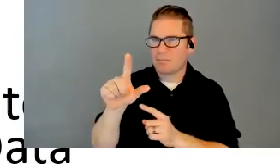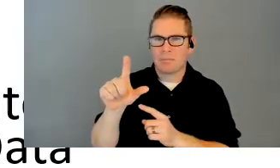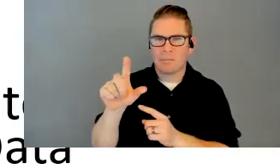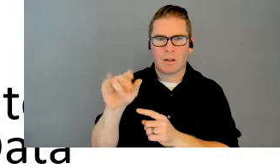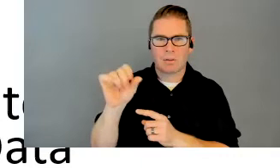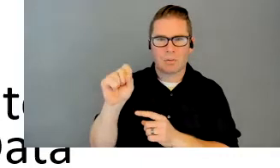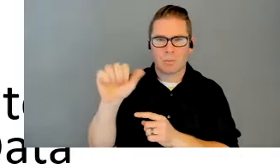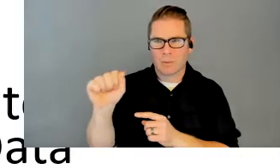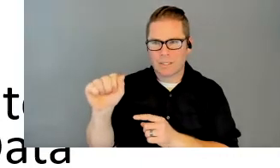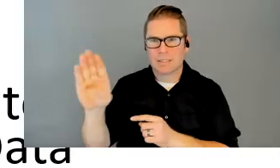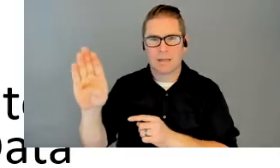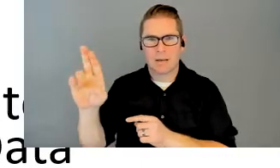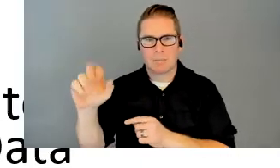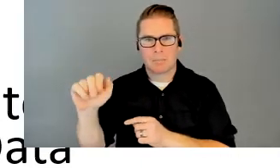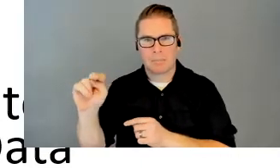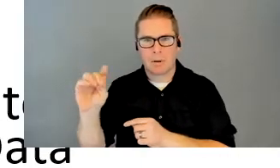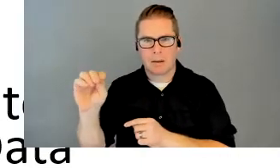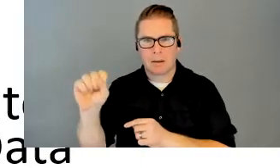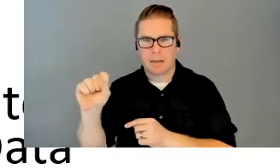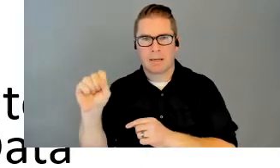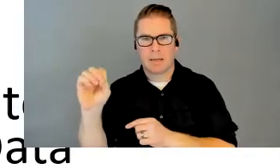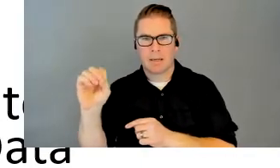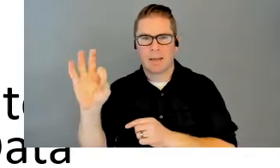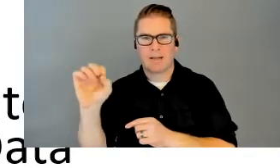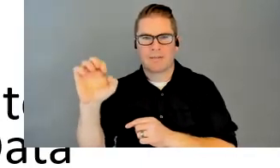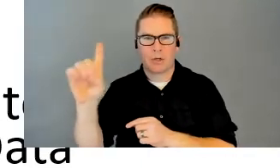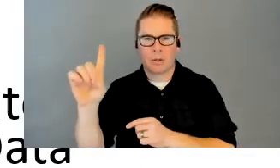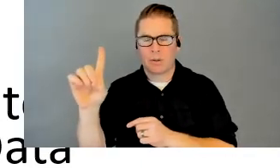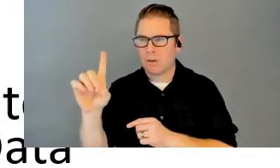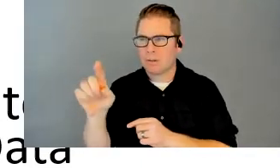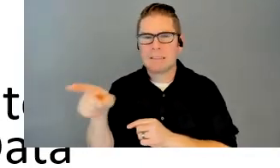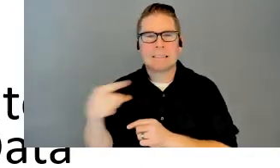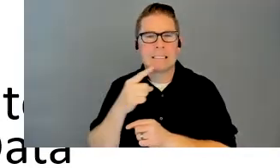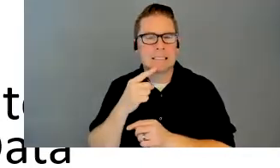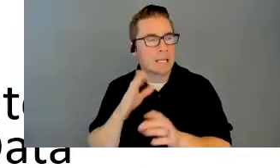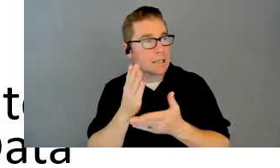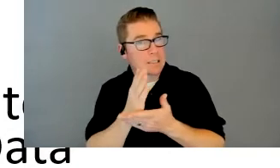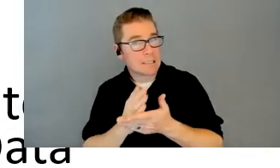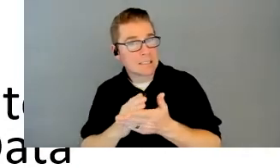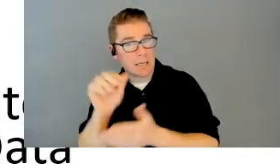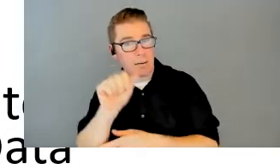to seek assistance from their teacher. And she had that experience with an Asian female student.